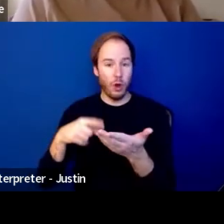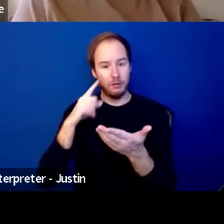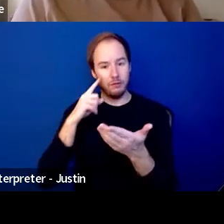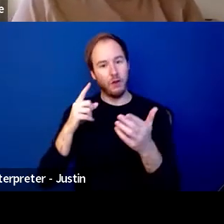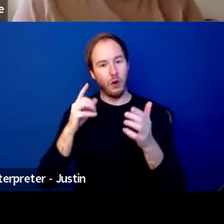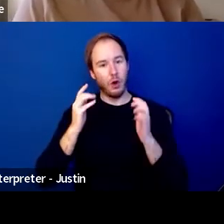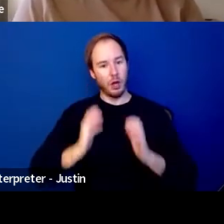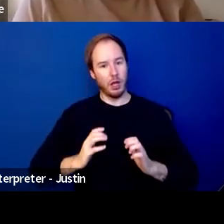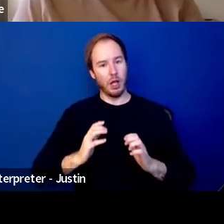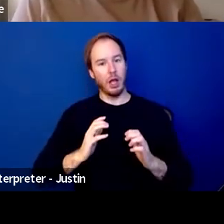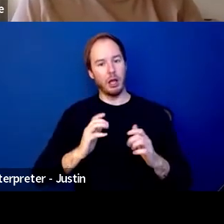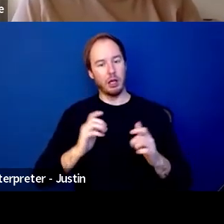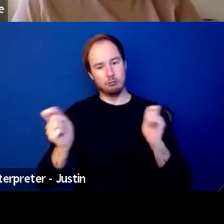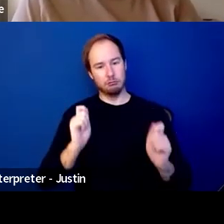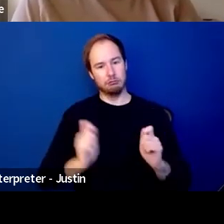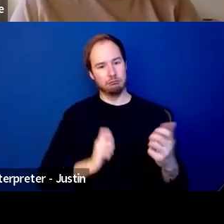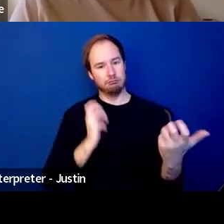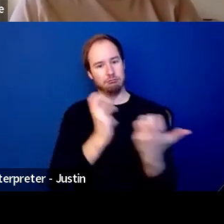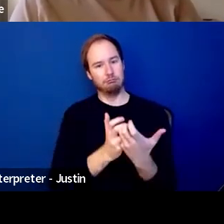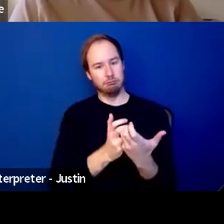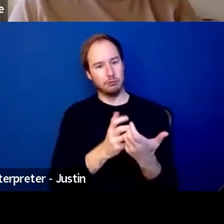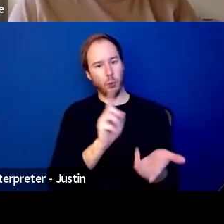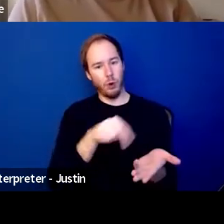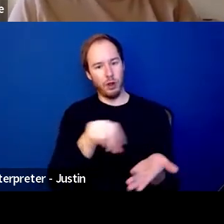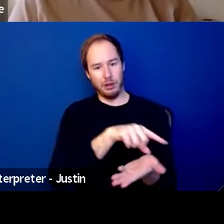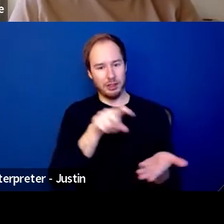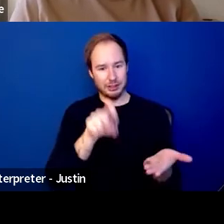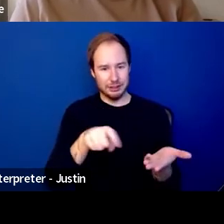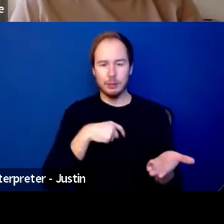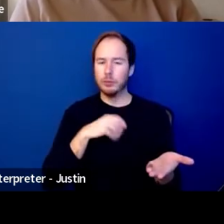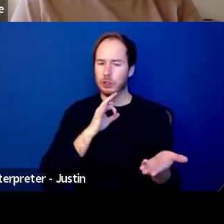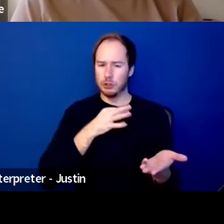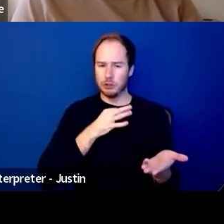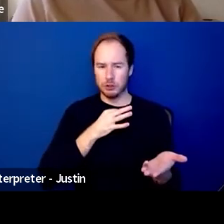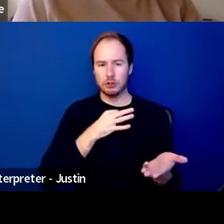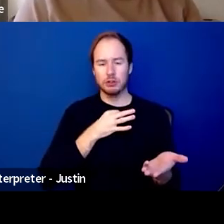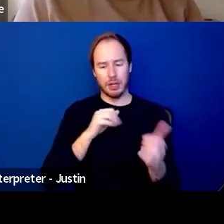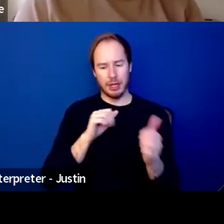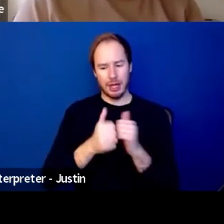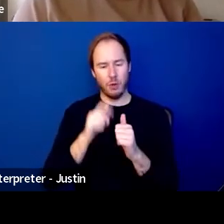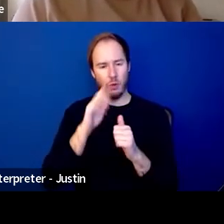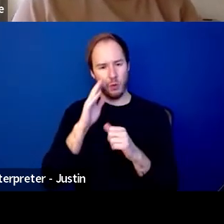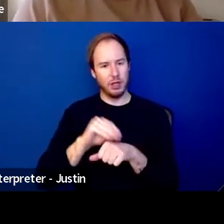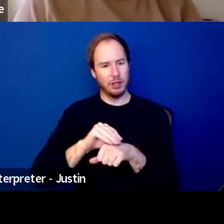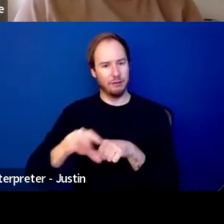and like meeting people where they're at, I am curious how that impacts your ability